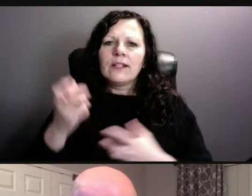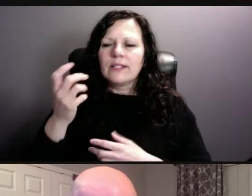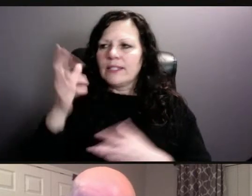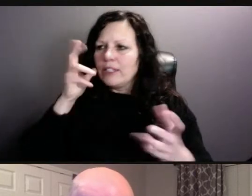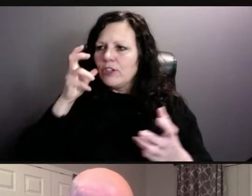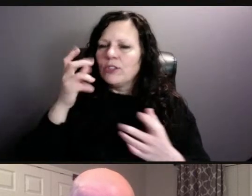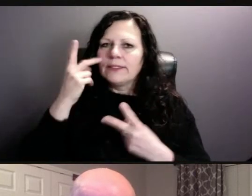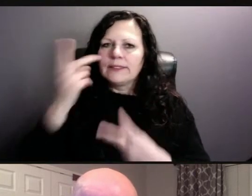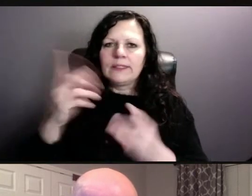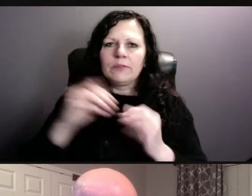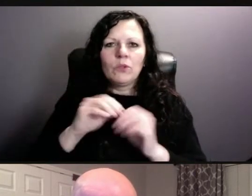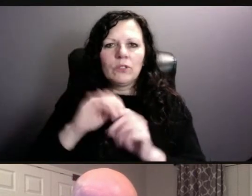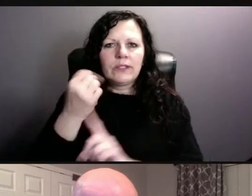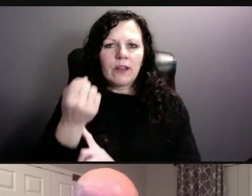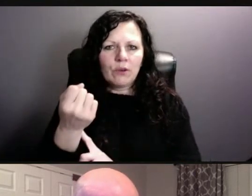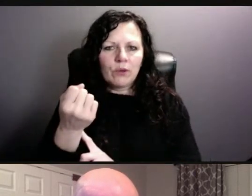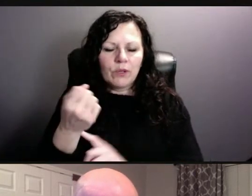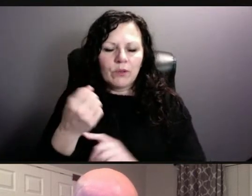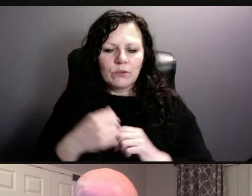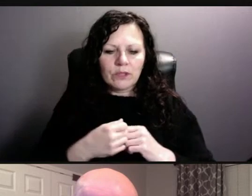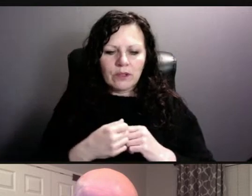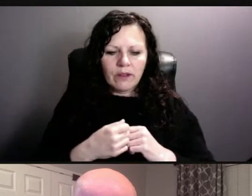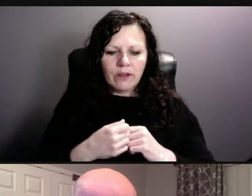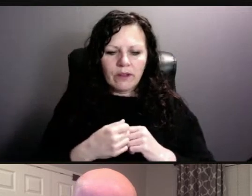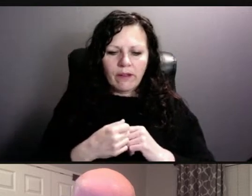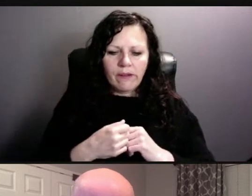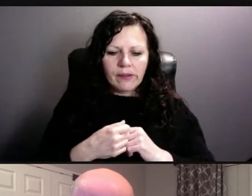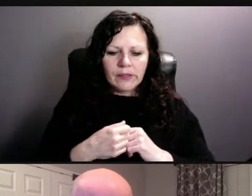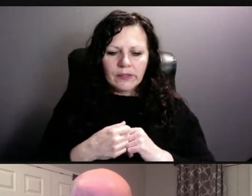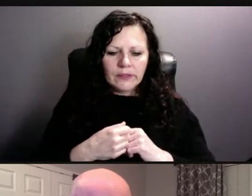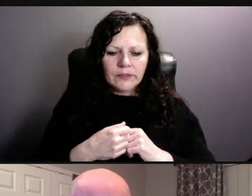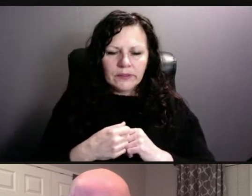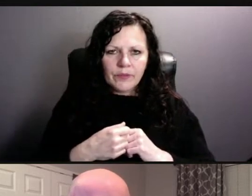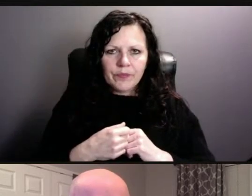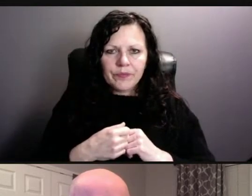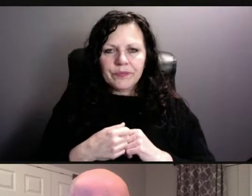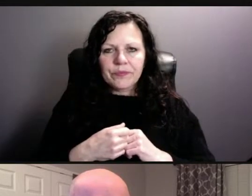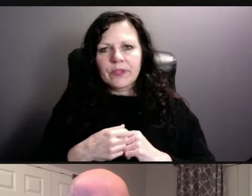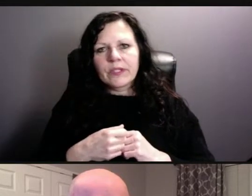SO MIKE MIKE, THANK YOU.